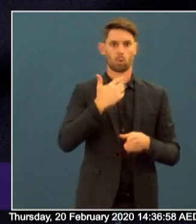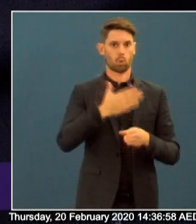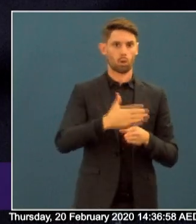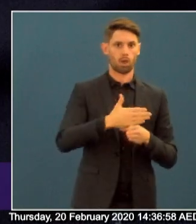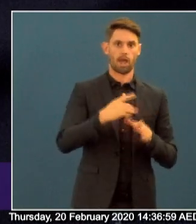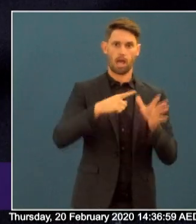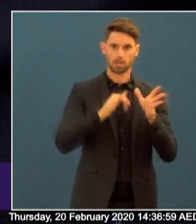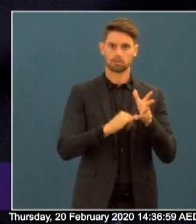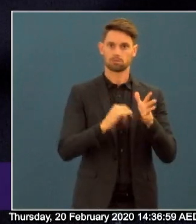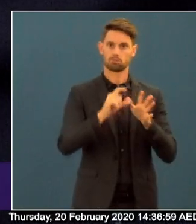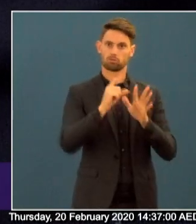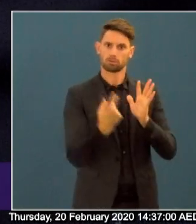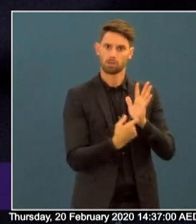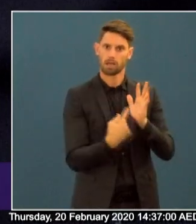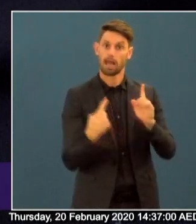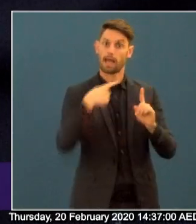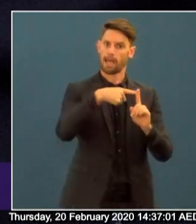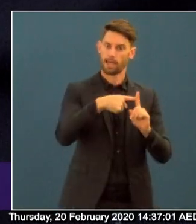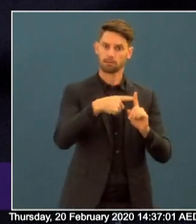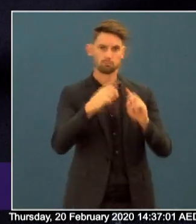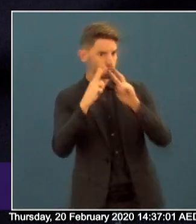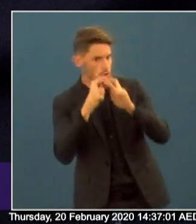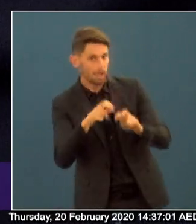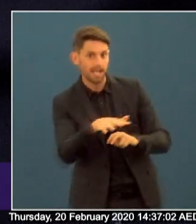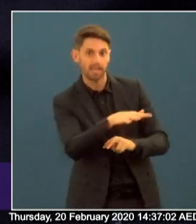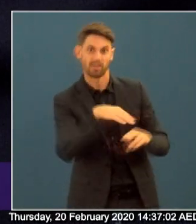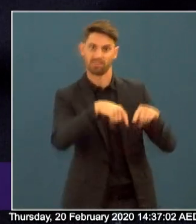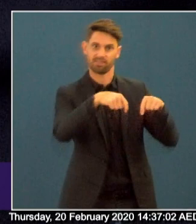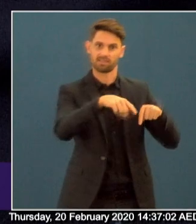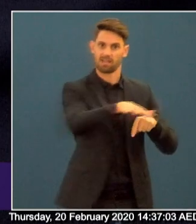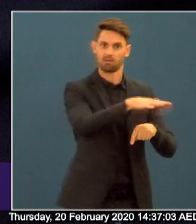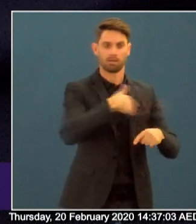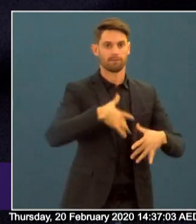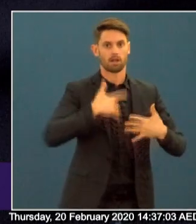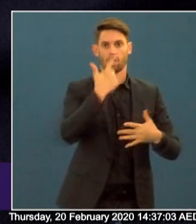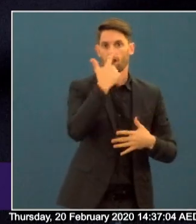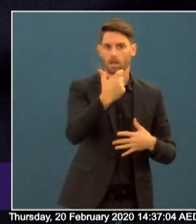And my position affords me certain hats and points of view